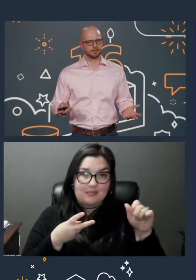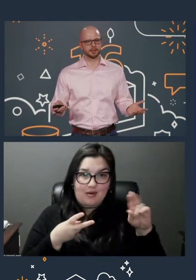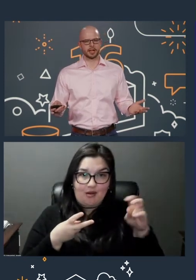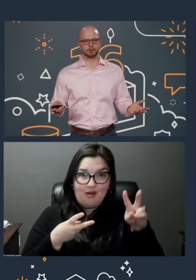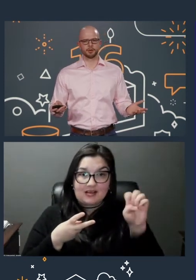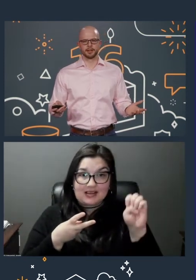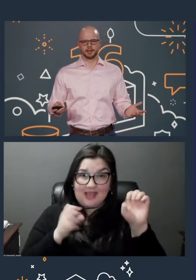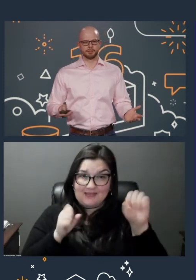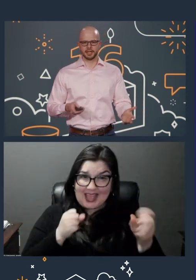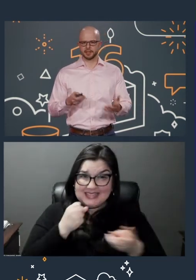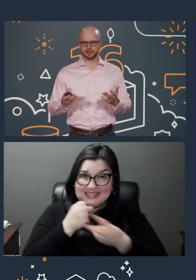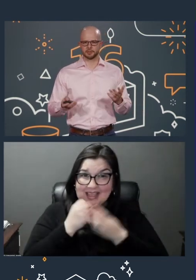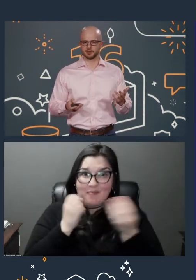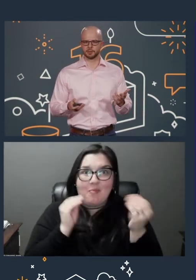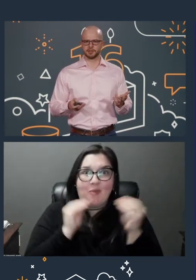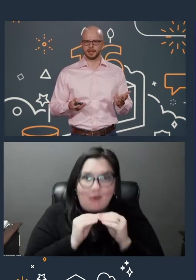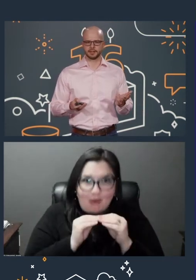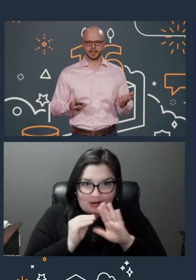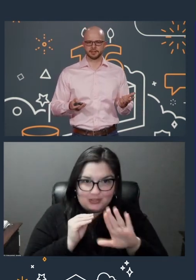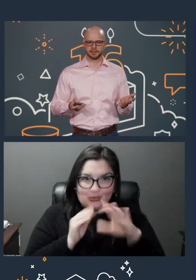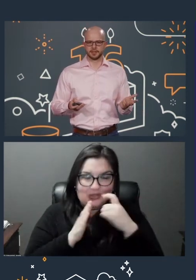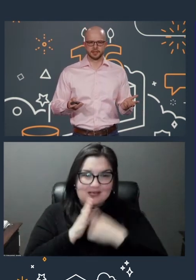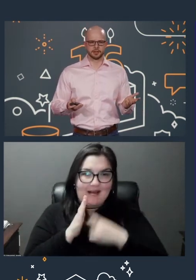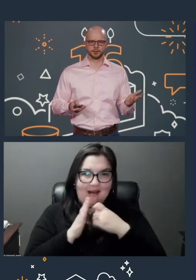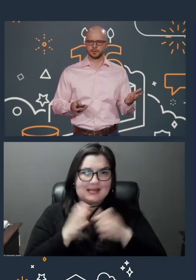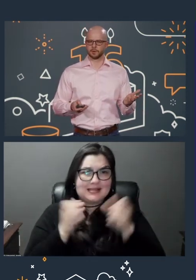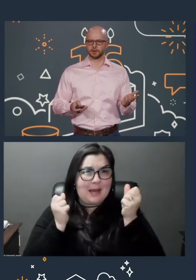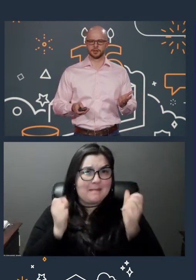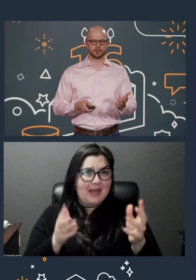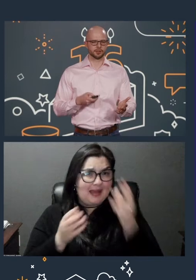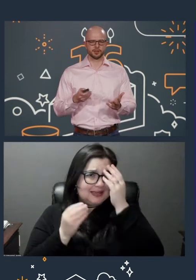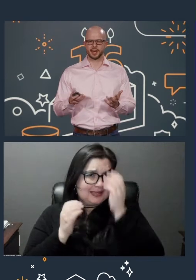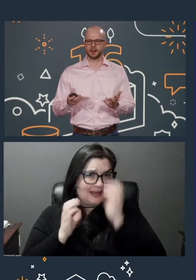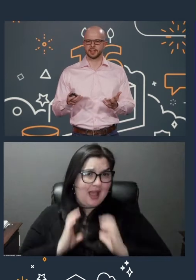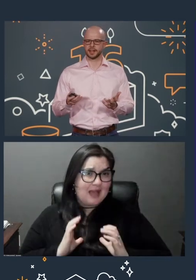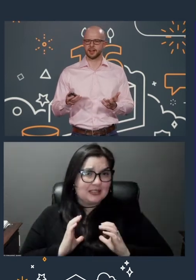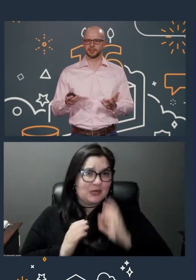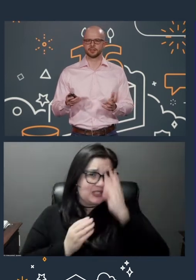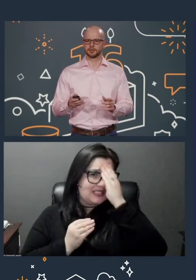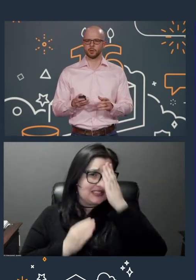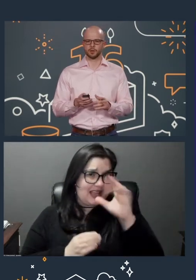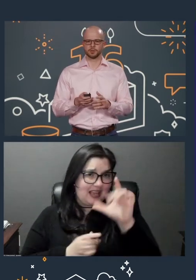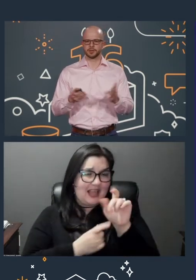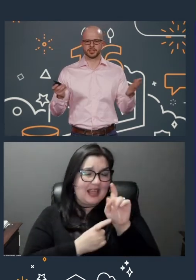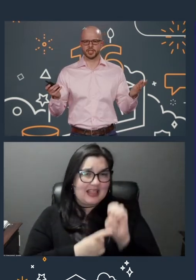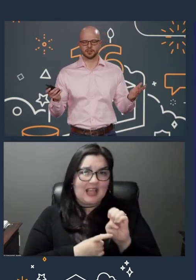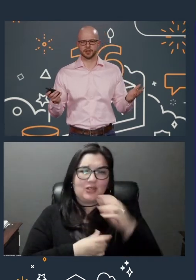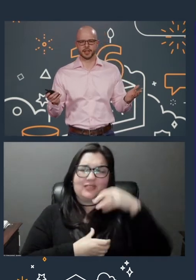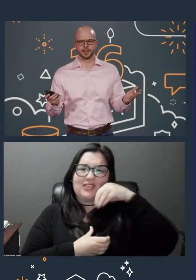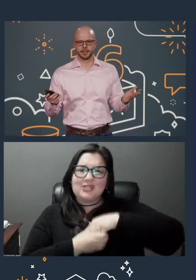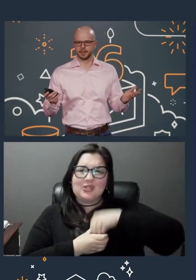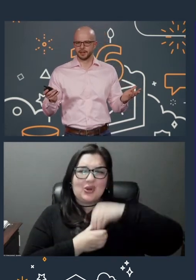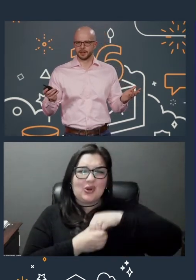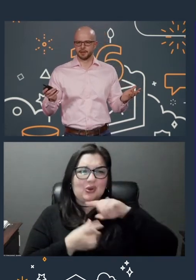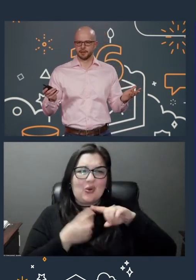For example, many customers with data lakes used for internal ad hoc analysis or machine learning